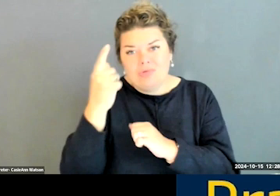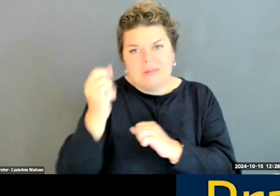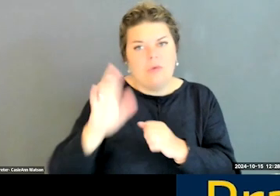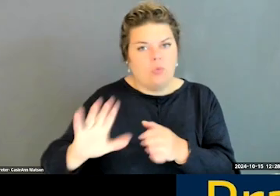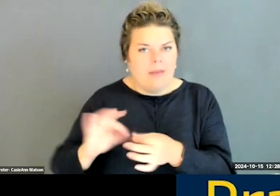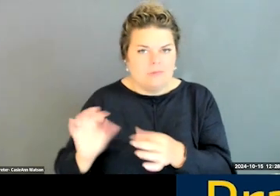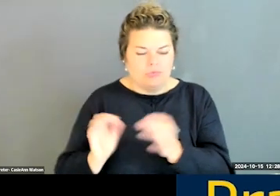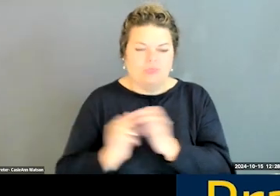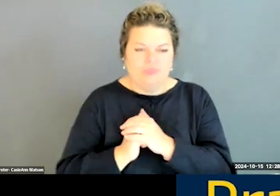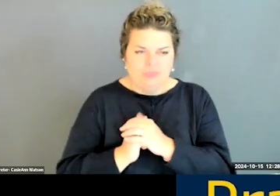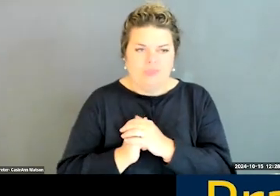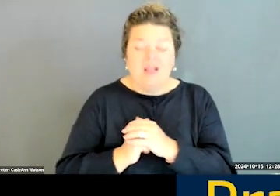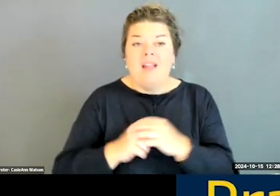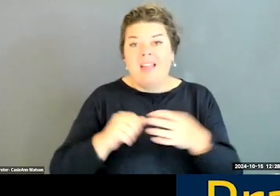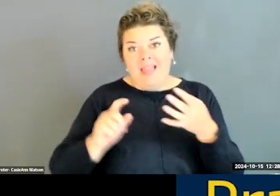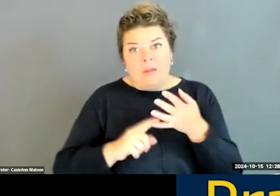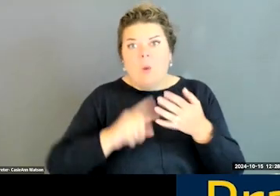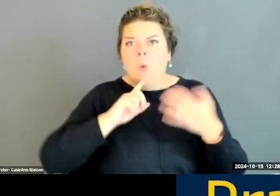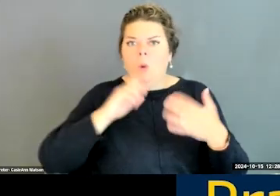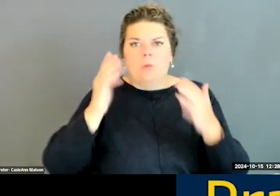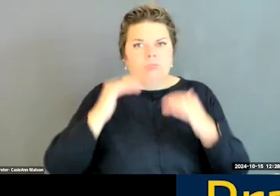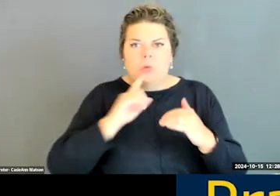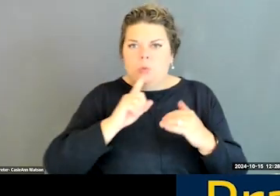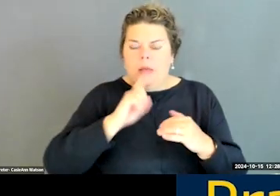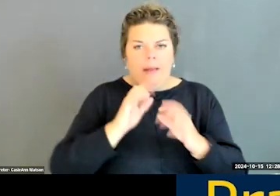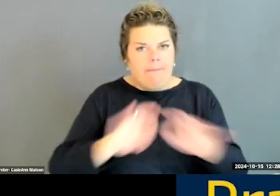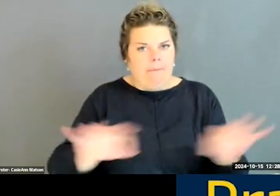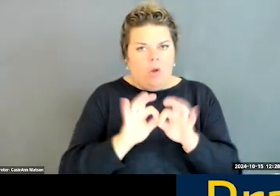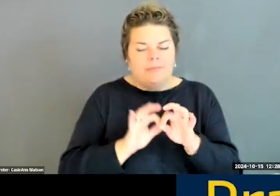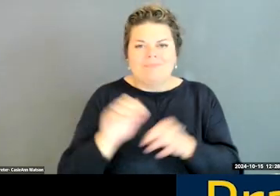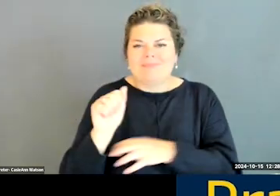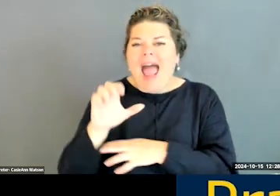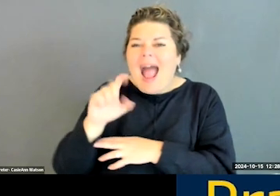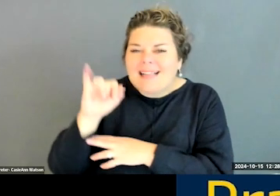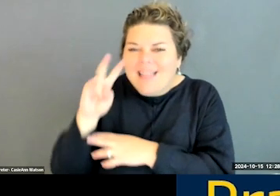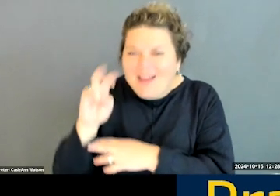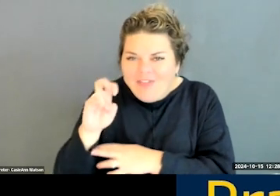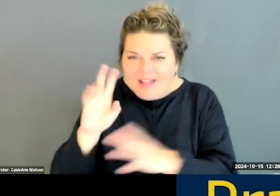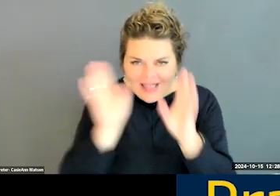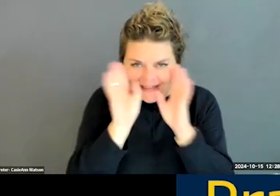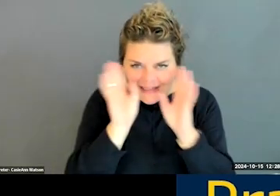And this is a really important one, practice active listening. This is really difficult in today's society